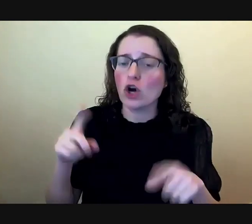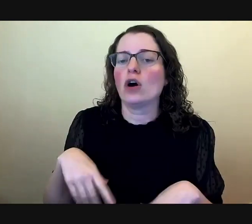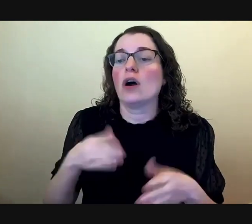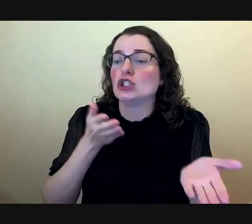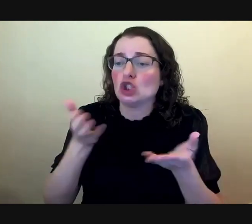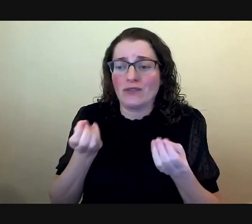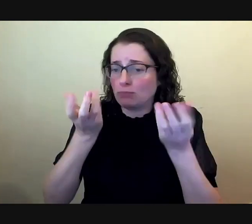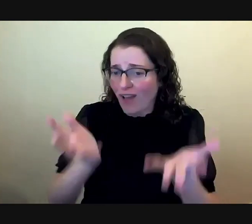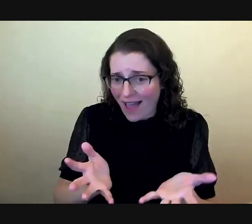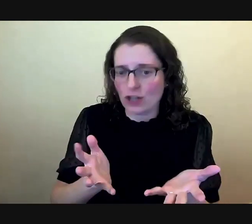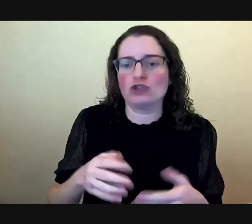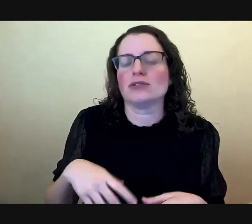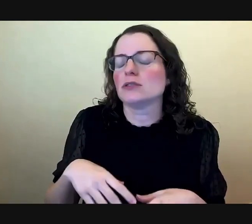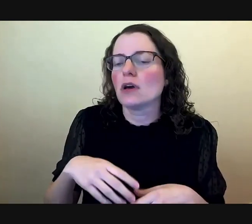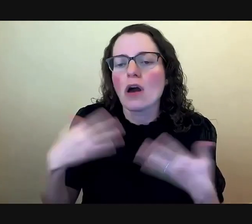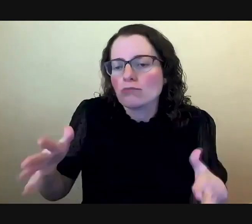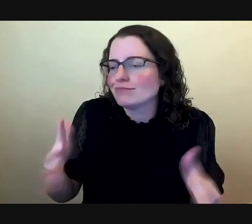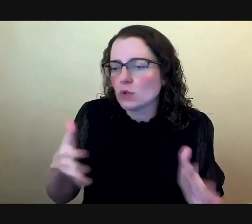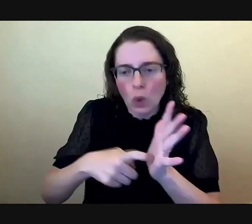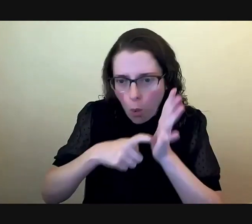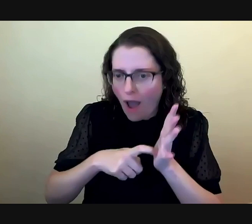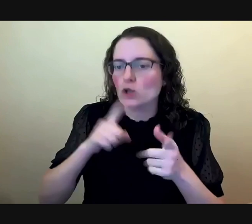But, however, the service providers